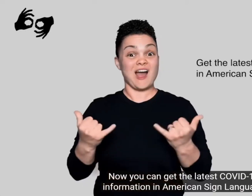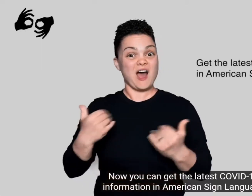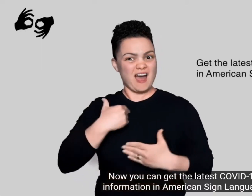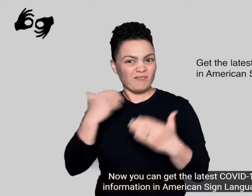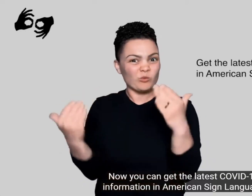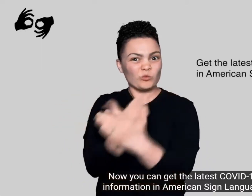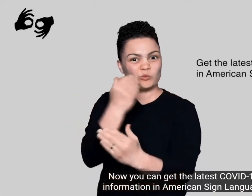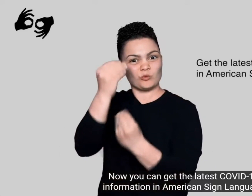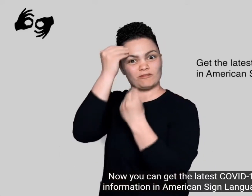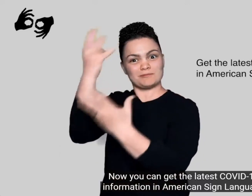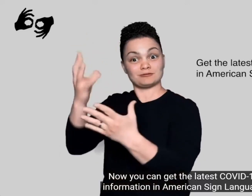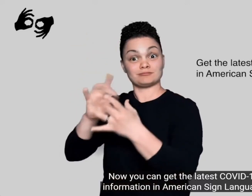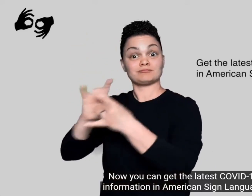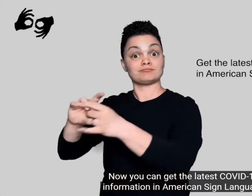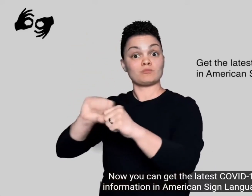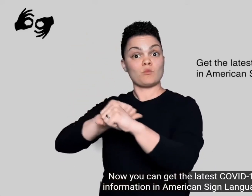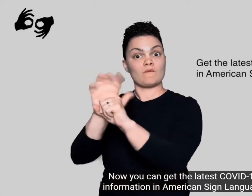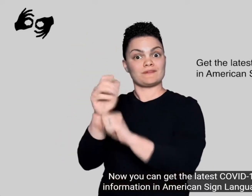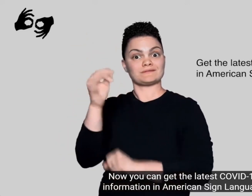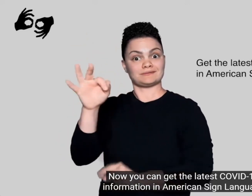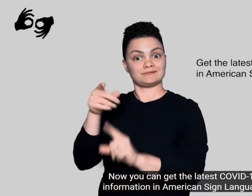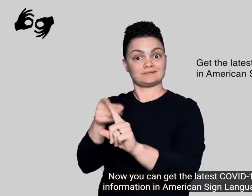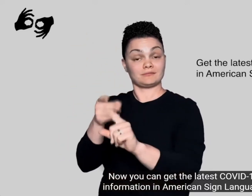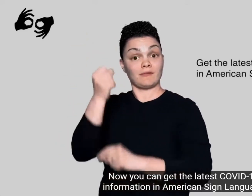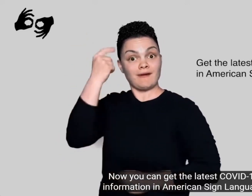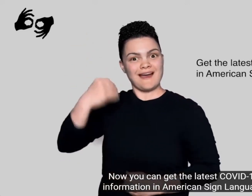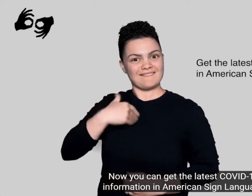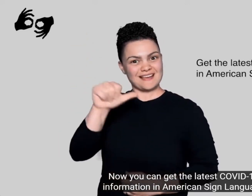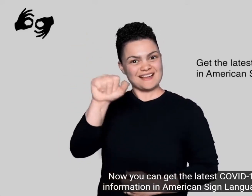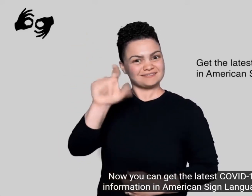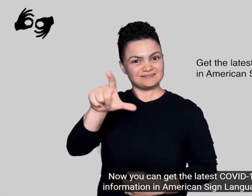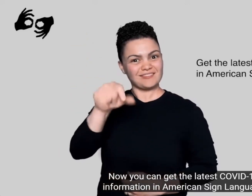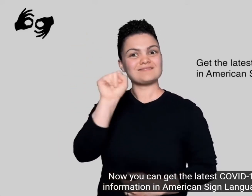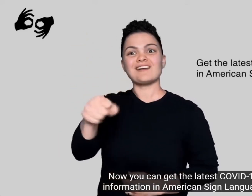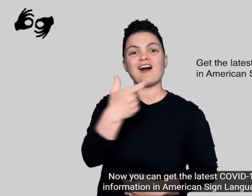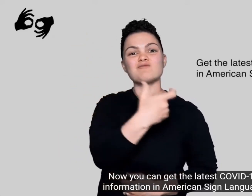Now you can get the latest Covid 19 information in American